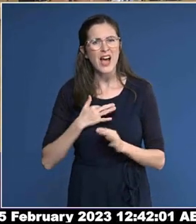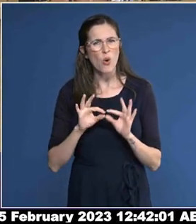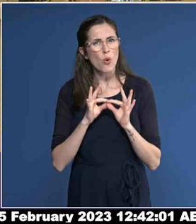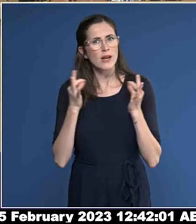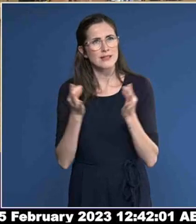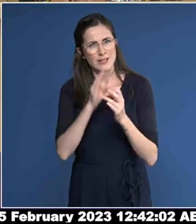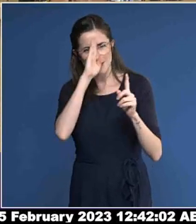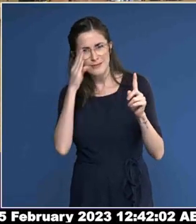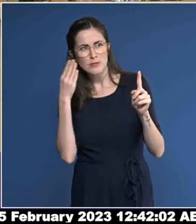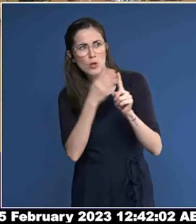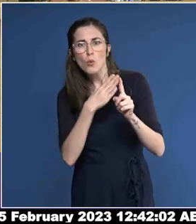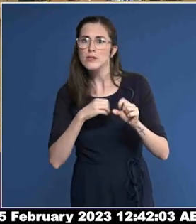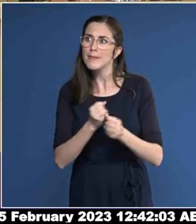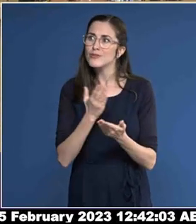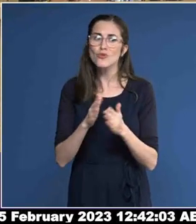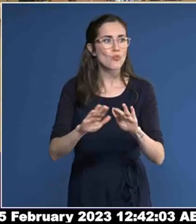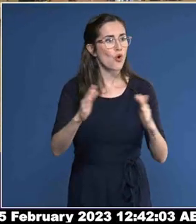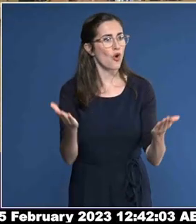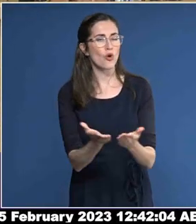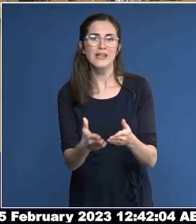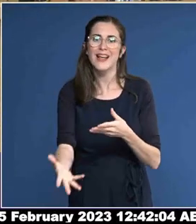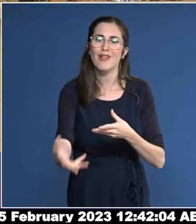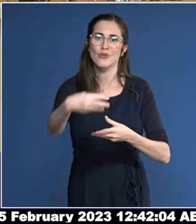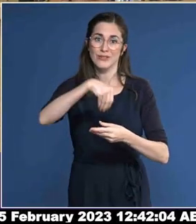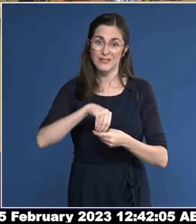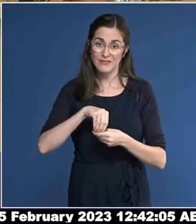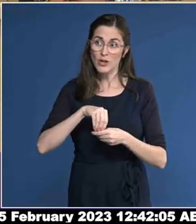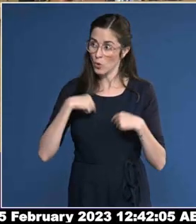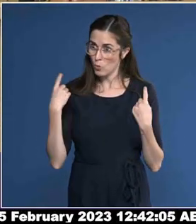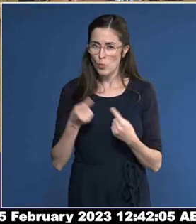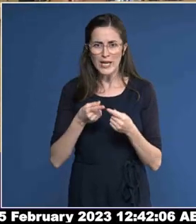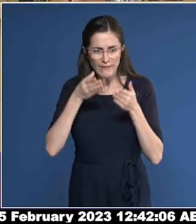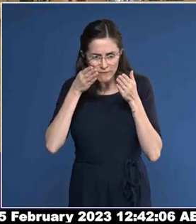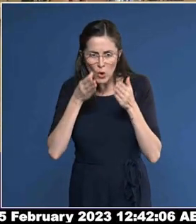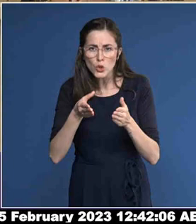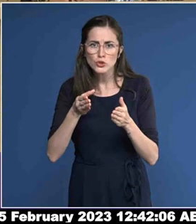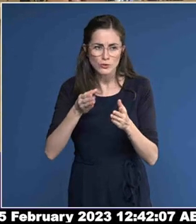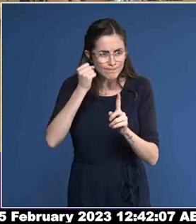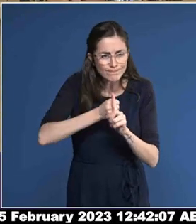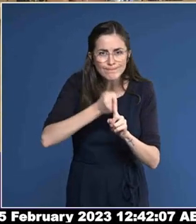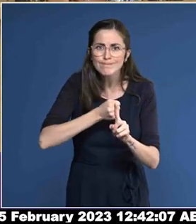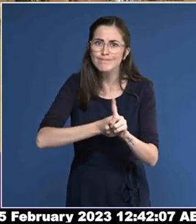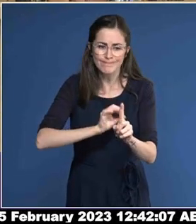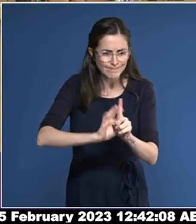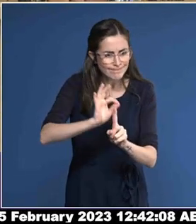And so we are focused on how we can continue to advocate for the rights of people with disability more broadly in our communities.